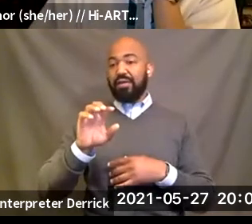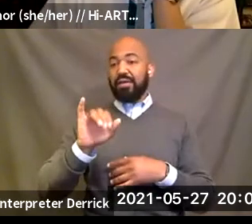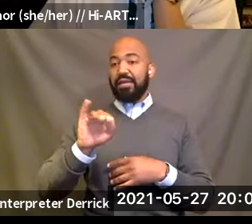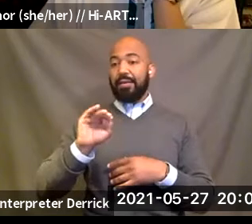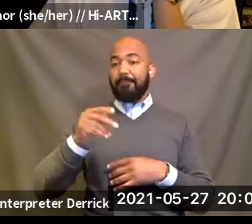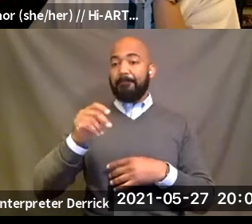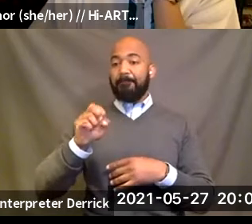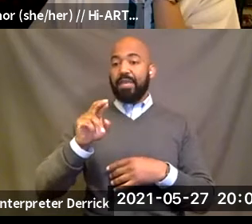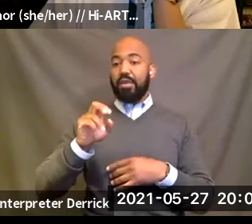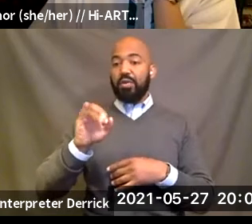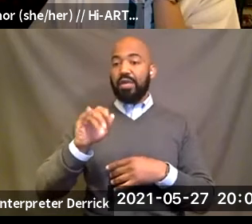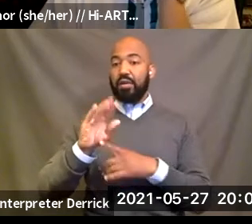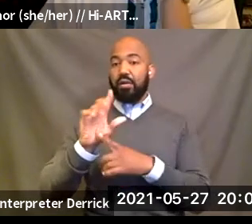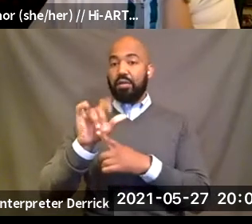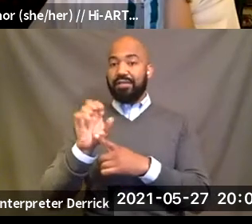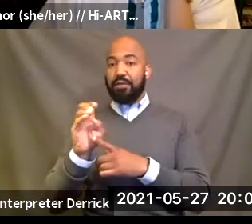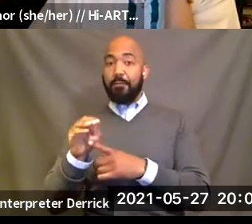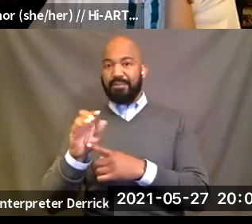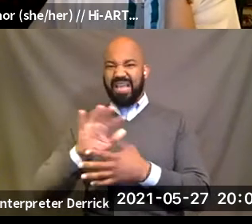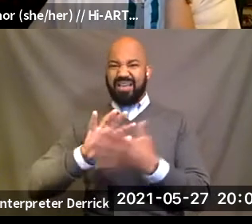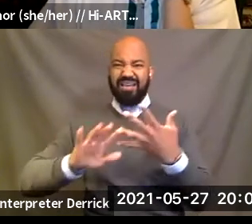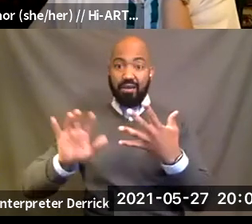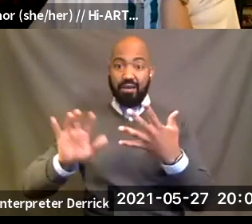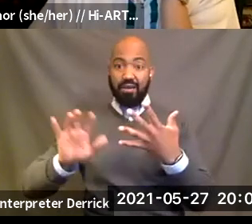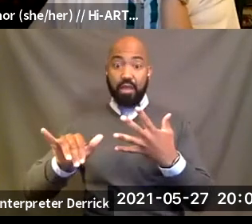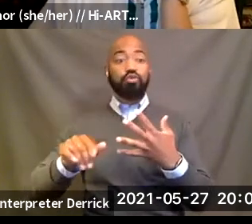Leah (she/her): And what's true, even if it feels like a disconnect.